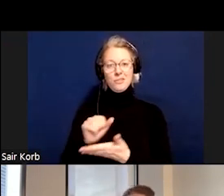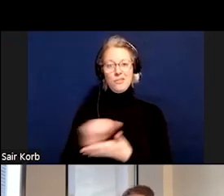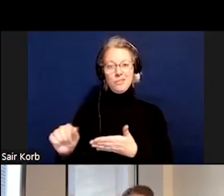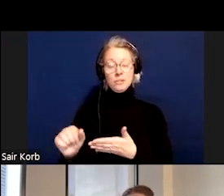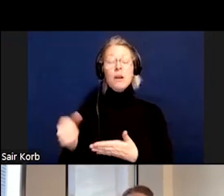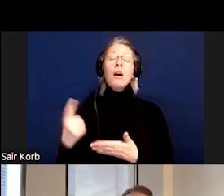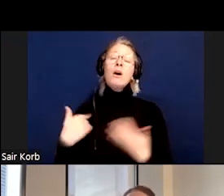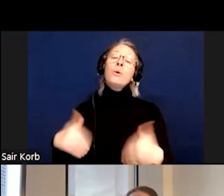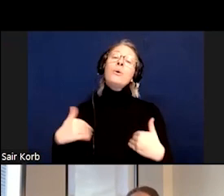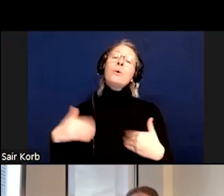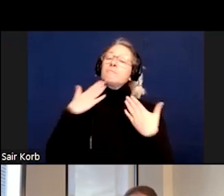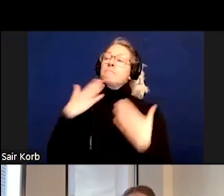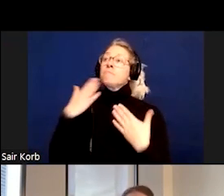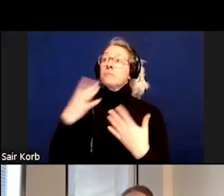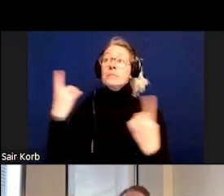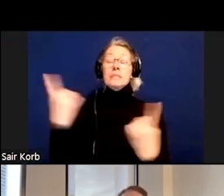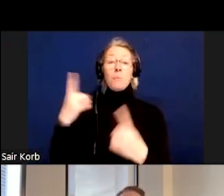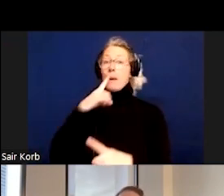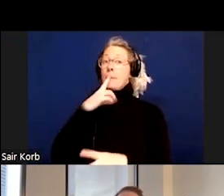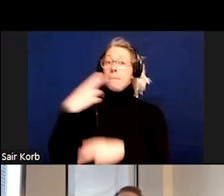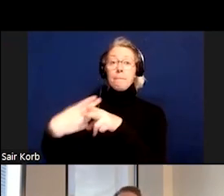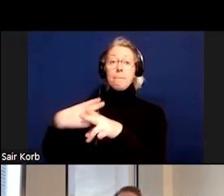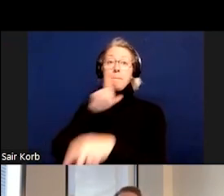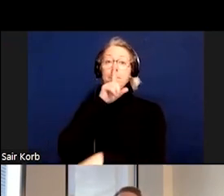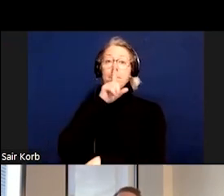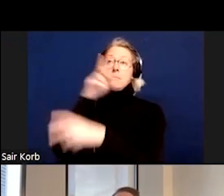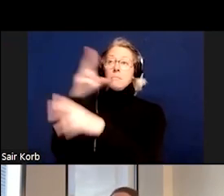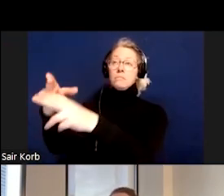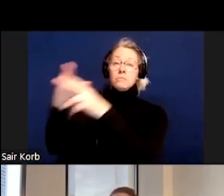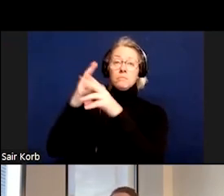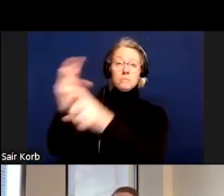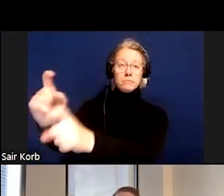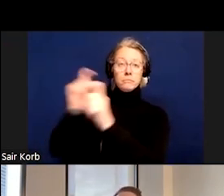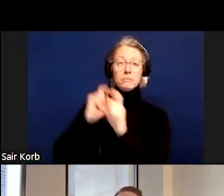to receive an anonymous donation through the Calgary Arts Foundation in 2022, allowing